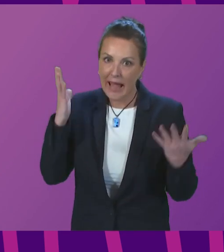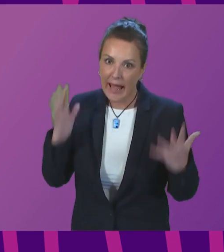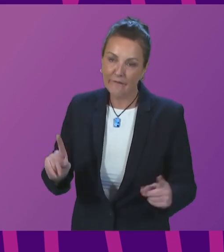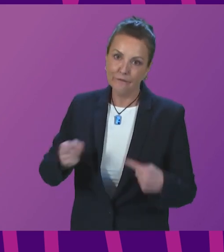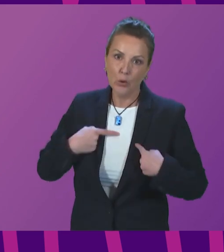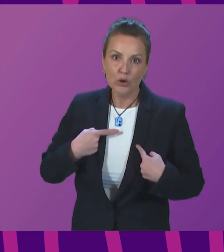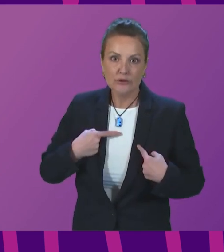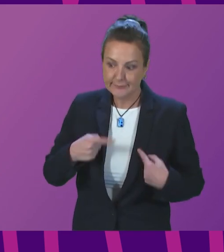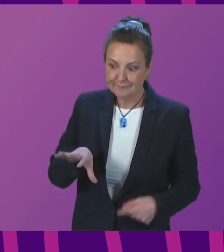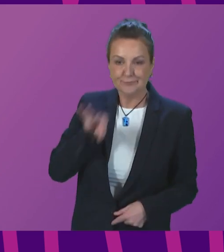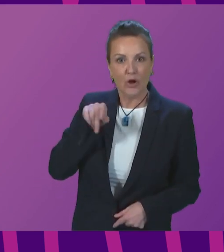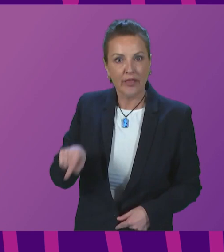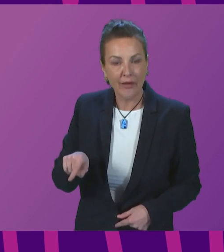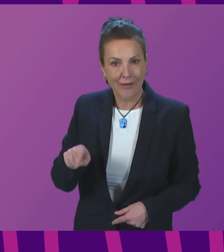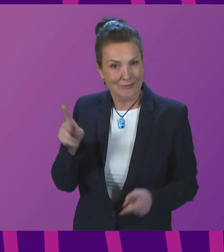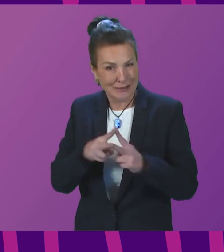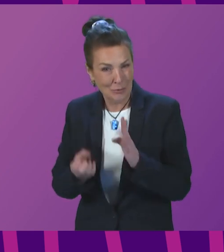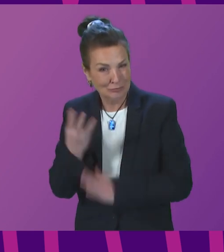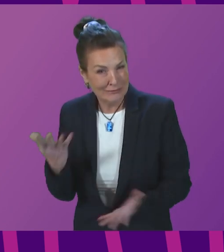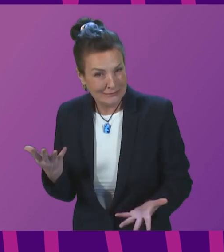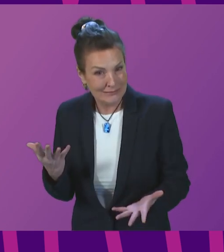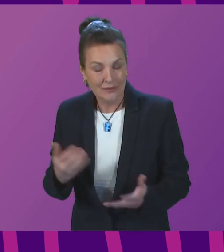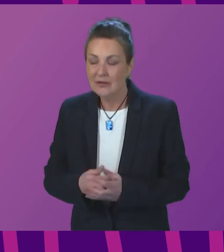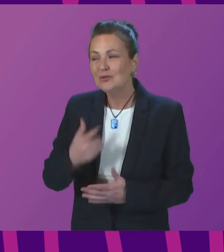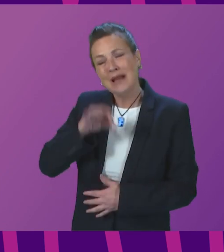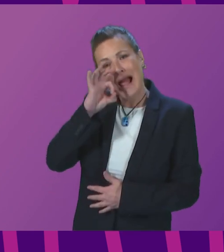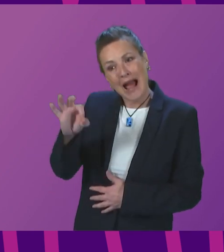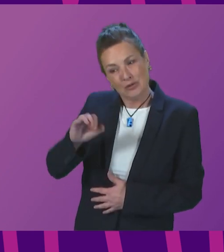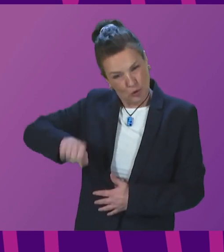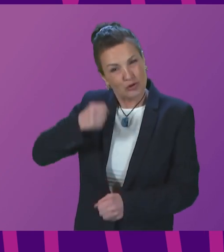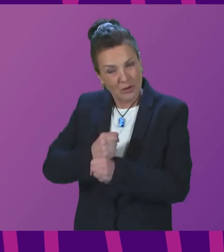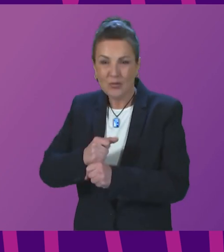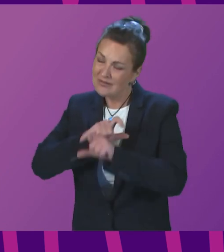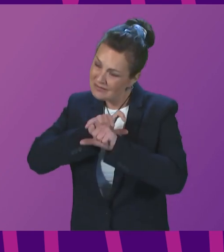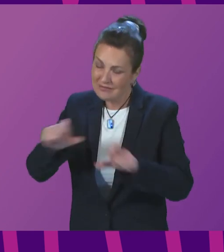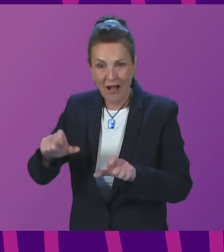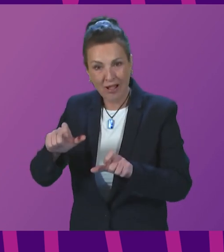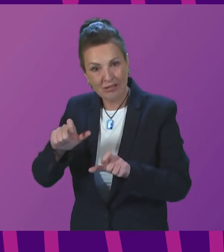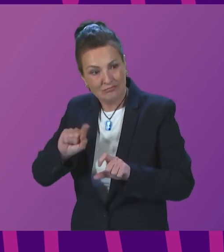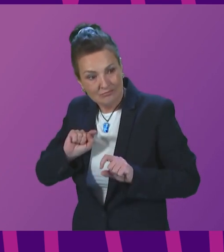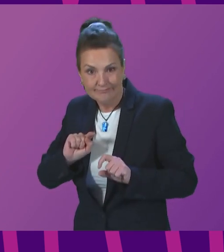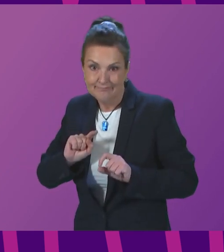Will the First Minister give an assurance that the Scottish Government will continue to make representations to the United Kingdom Government to urge it to introduce proper